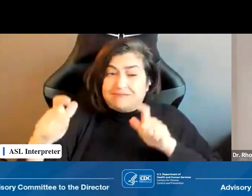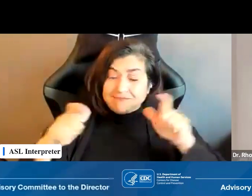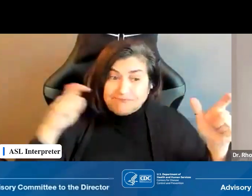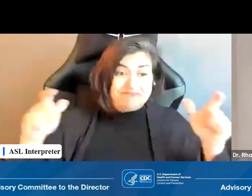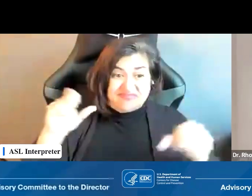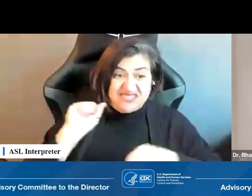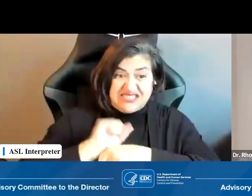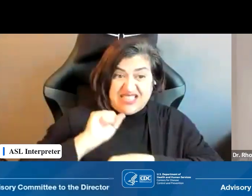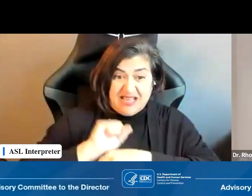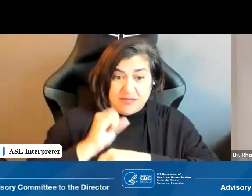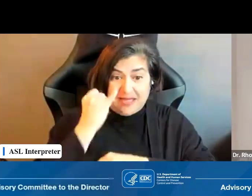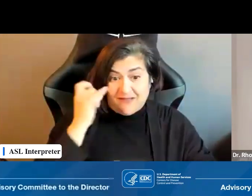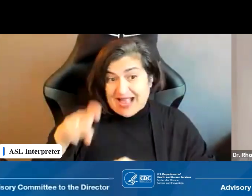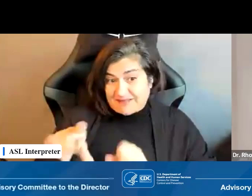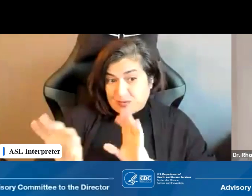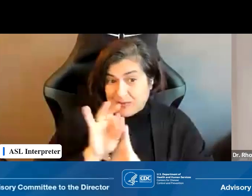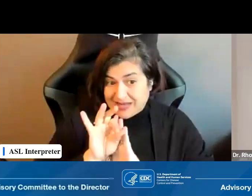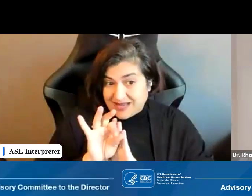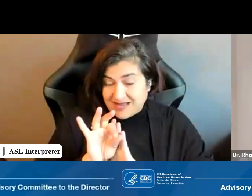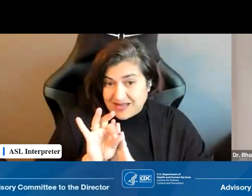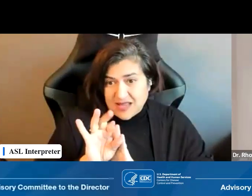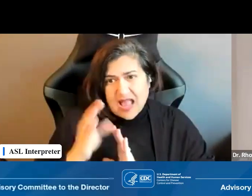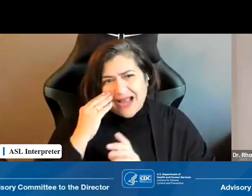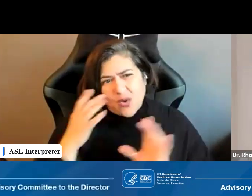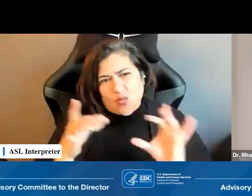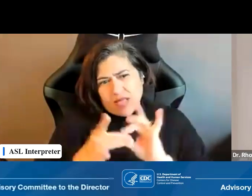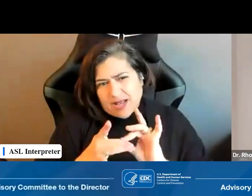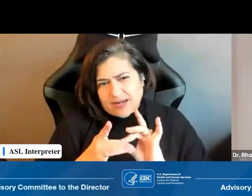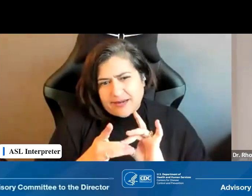And if I had to pick, I know they're both related and they both help each other out,